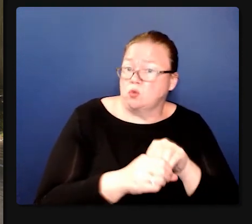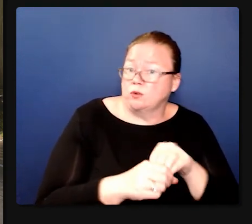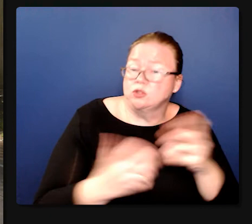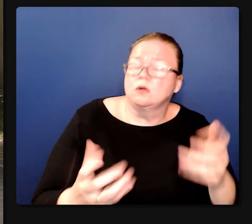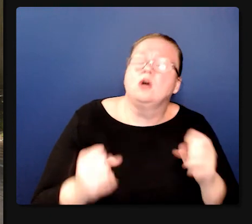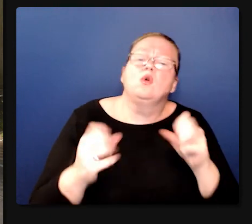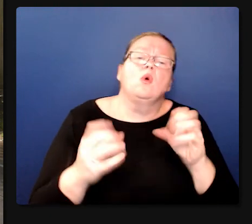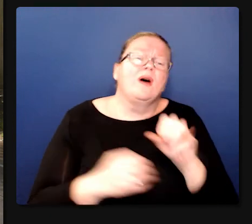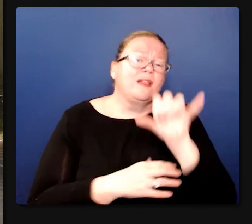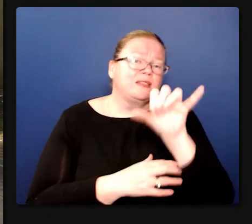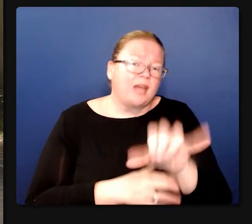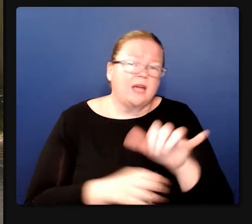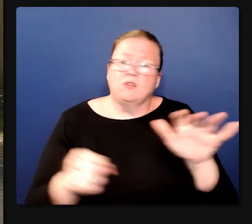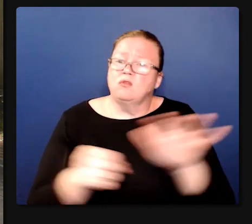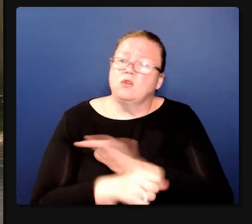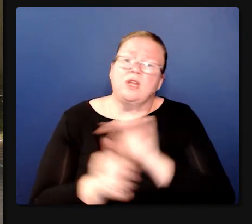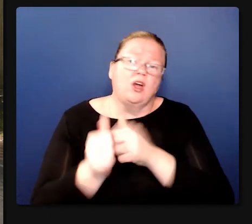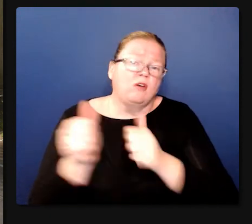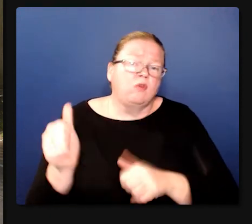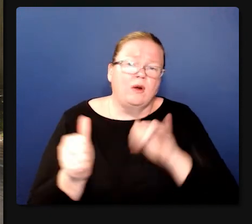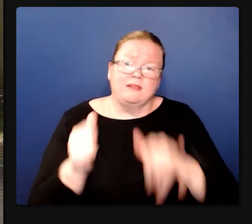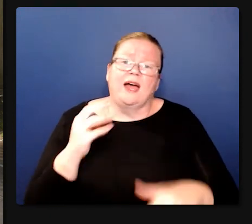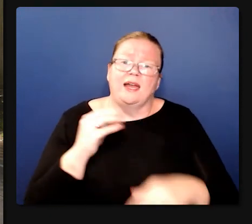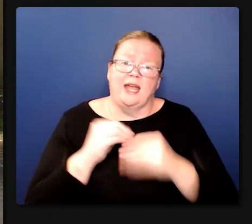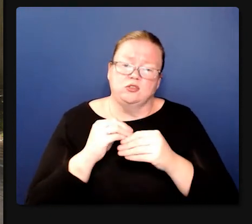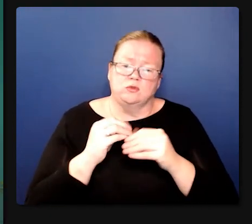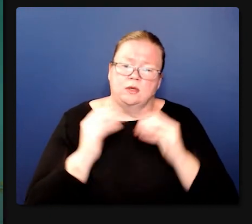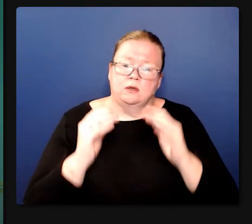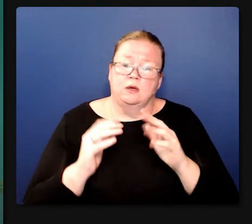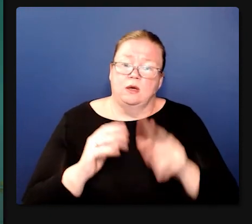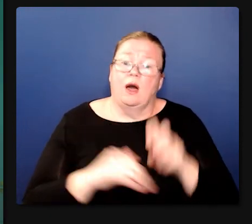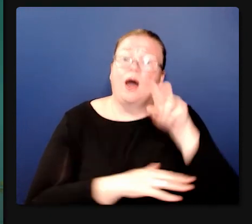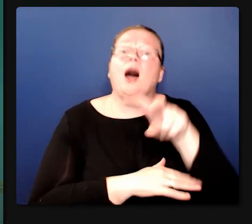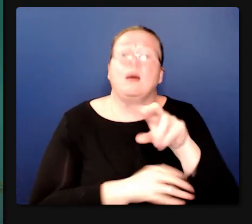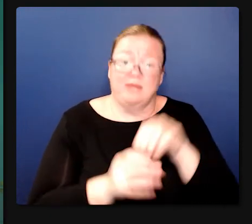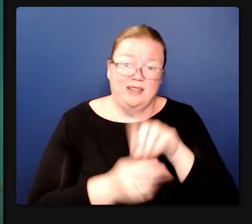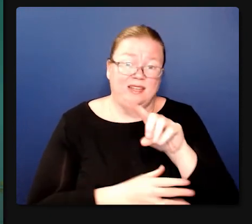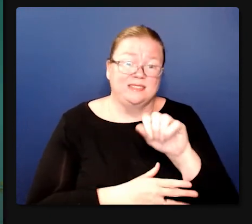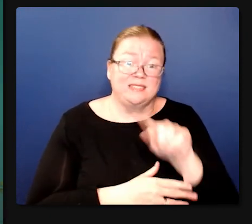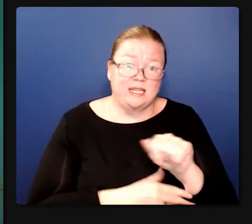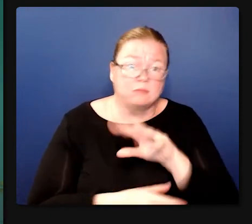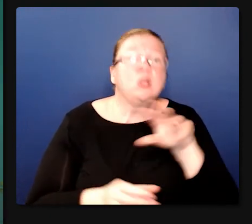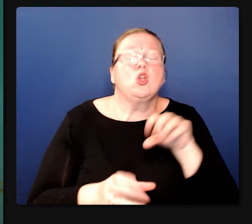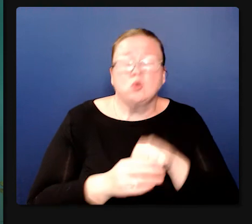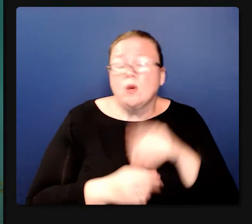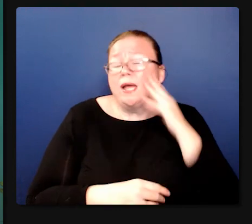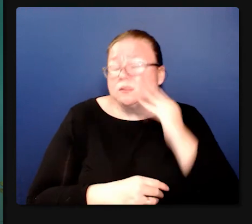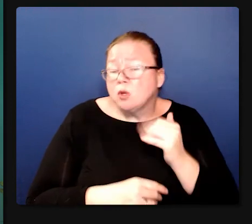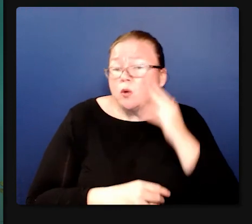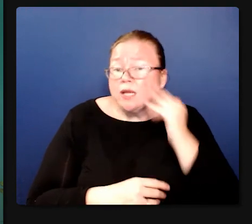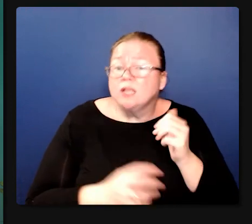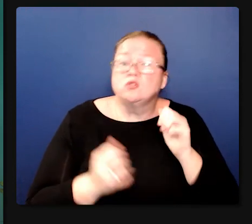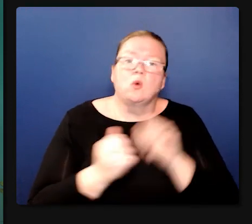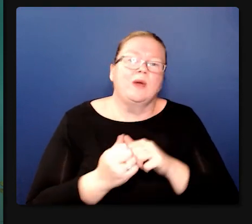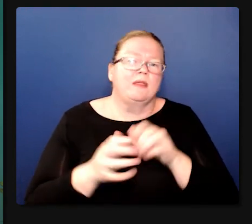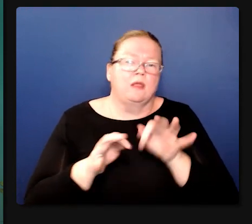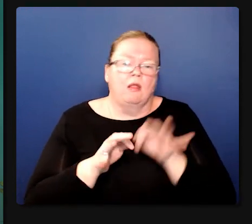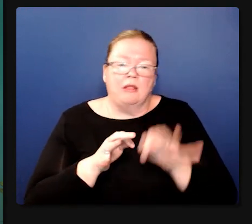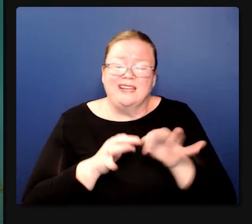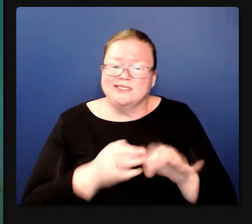and so that completely avoided that extra hop in the data which improved our experience in reducing the latency for our analysts,